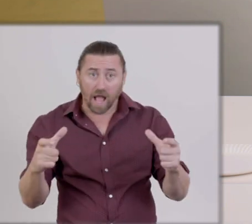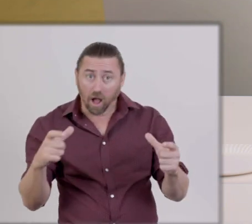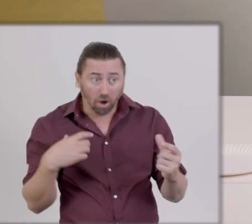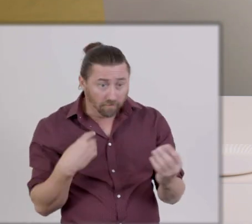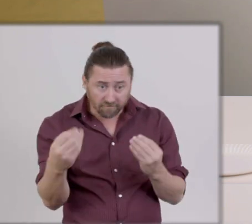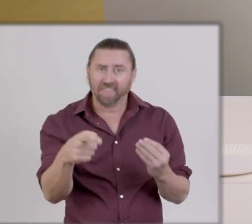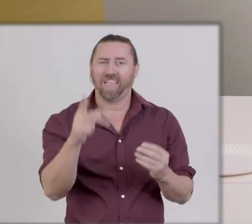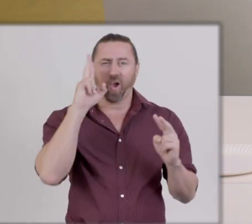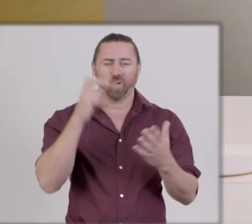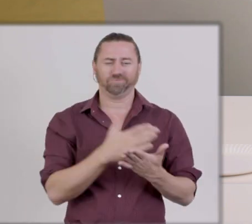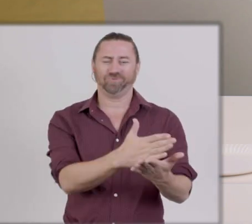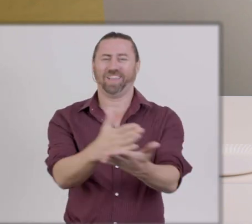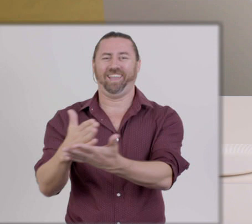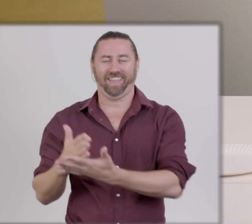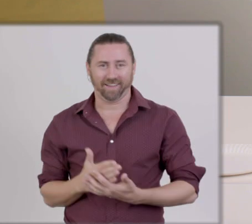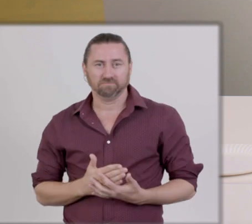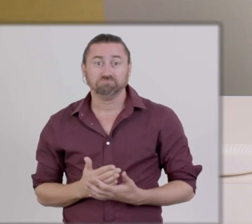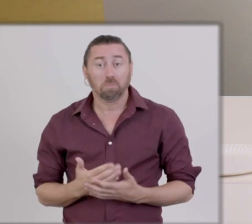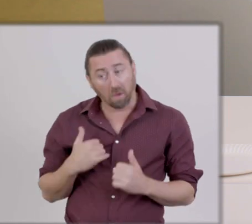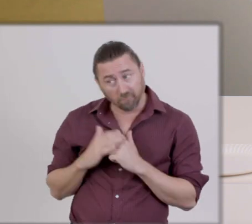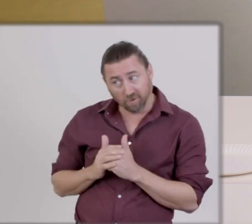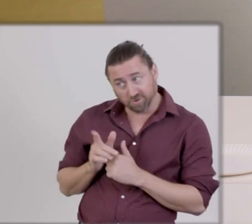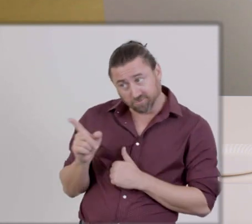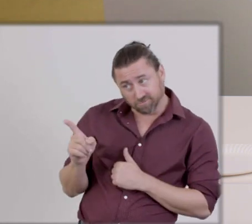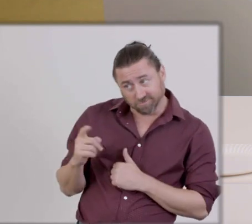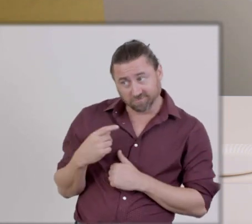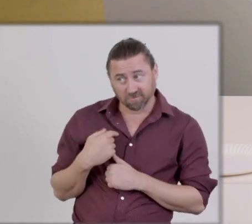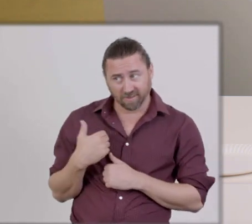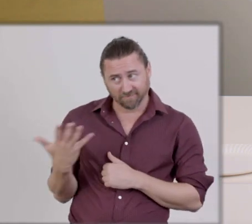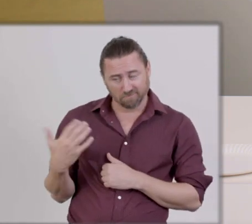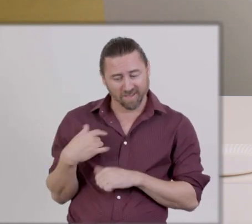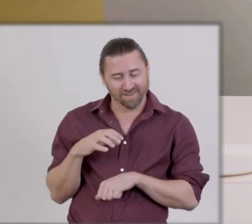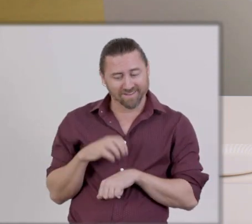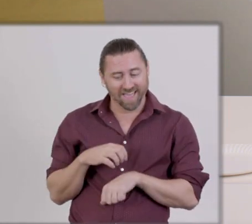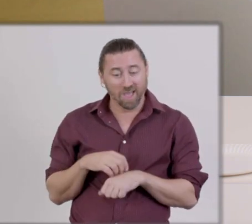We share when we give our friend a piece of our birthday cake.